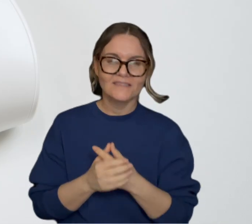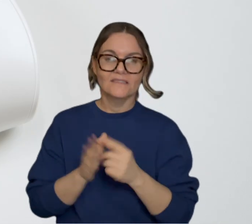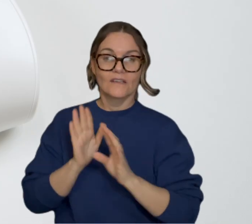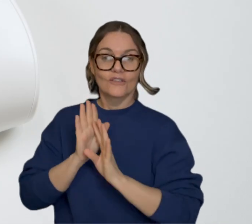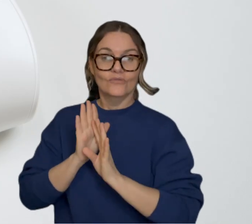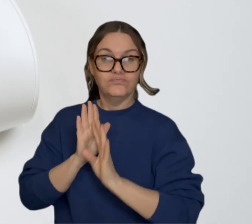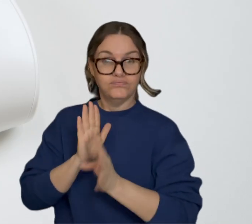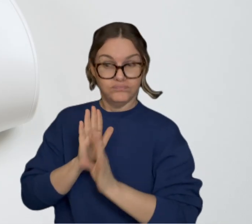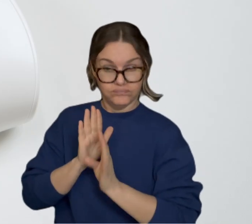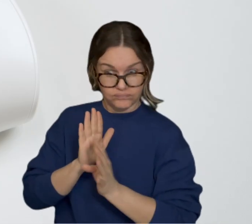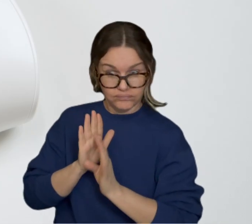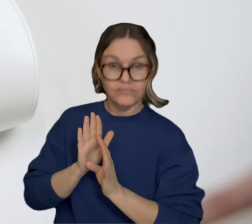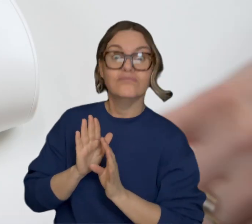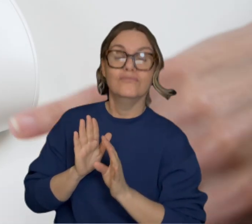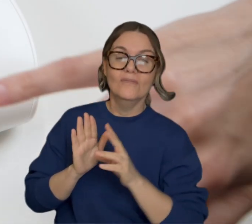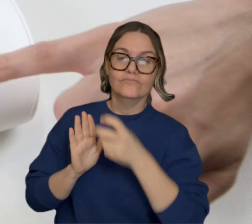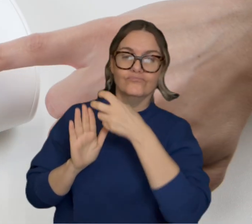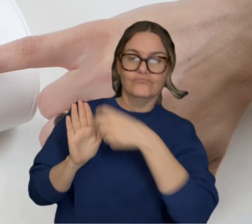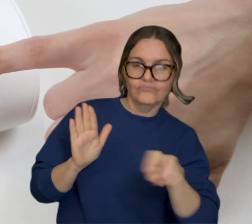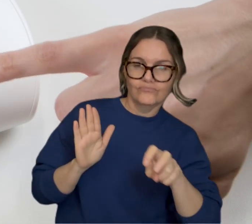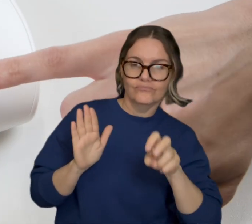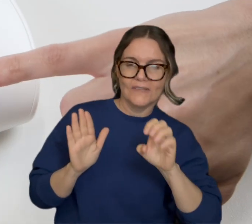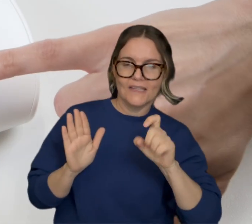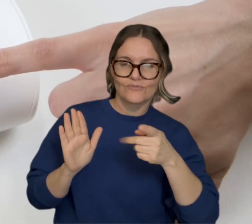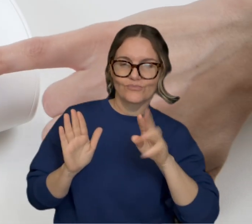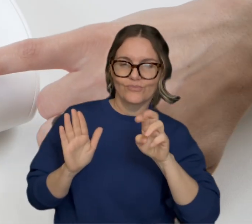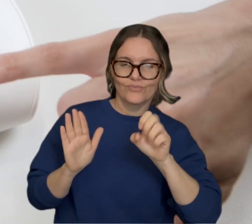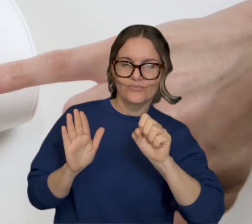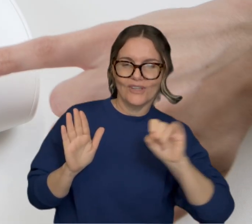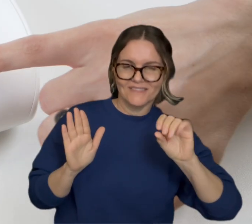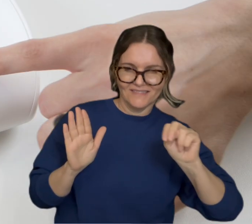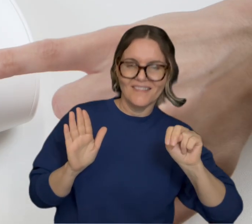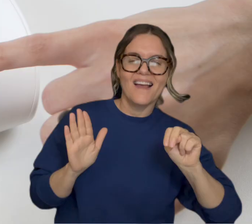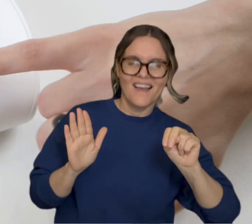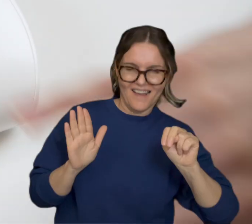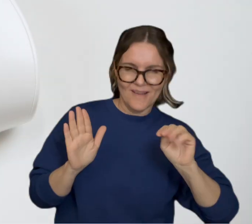milk has started to flow it's recommended to move up to a level in expression mode